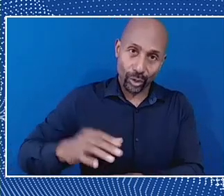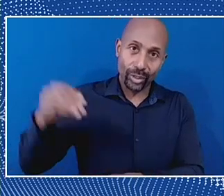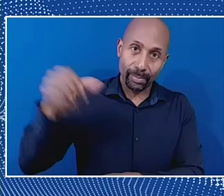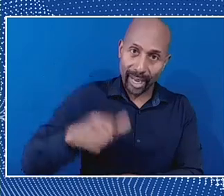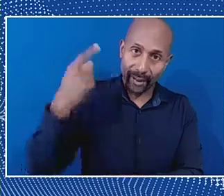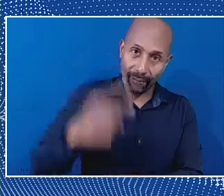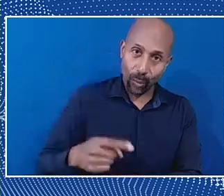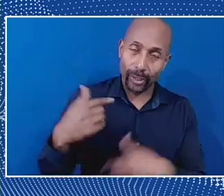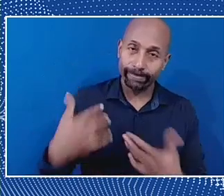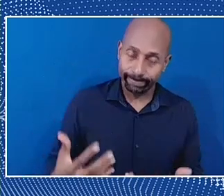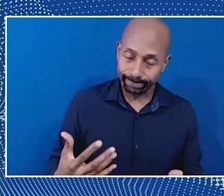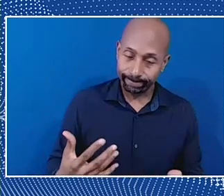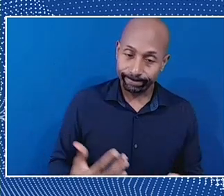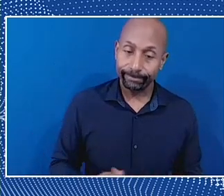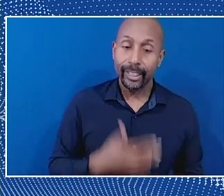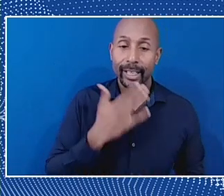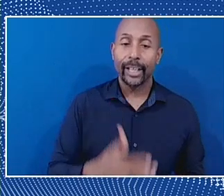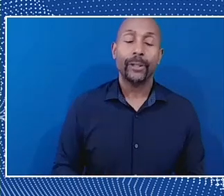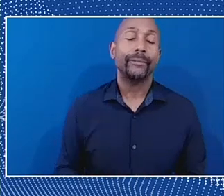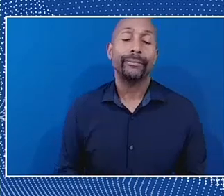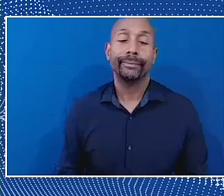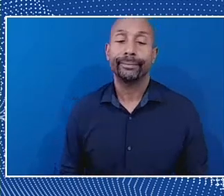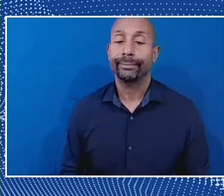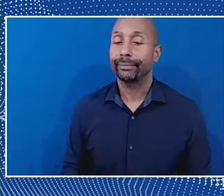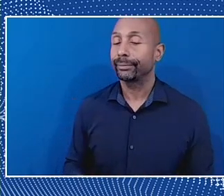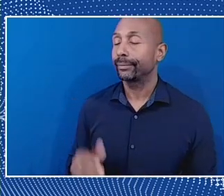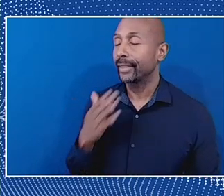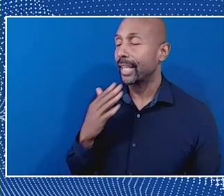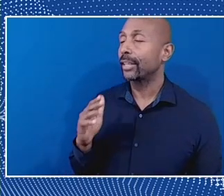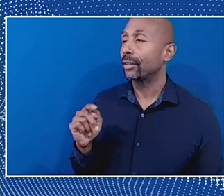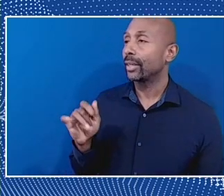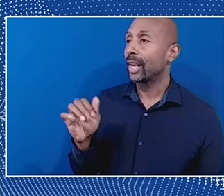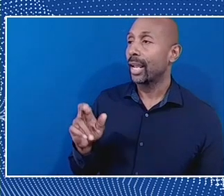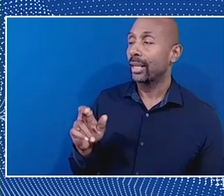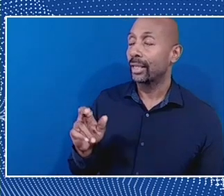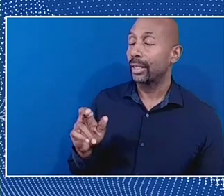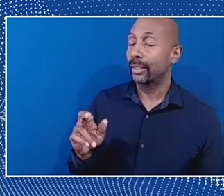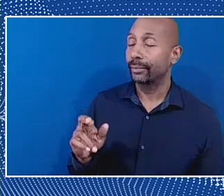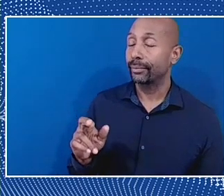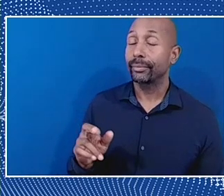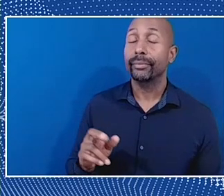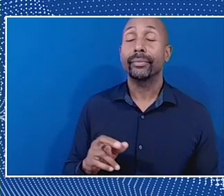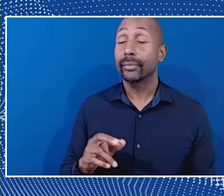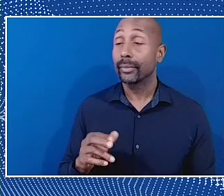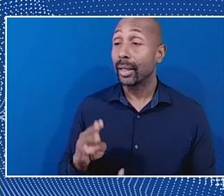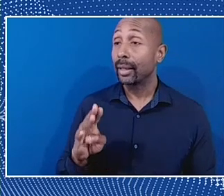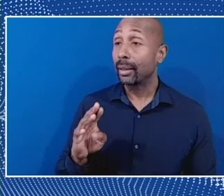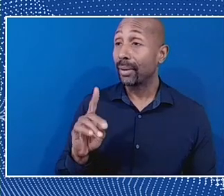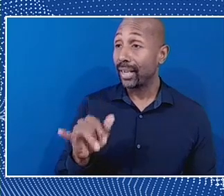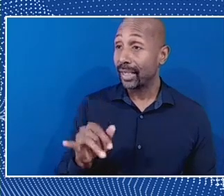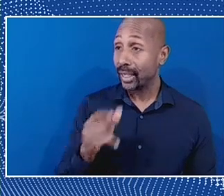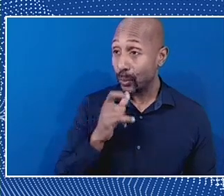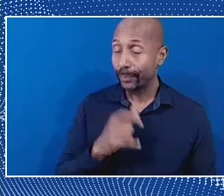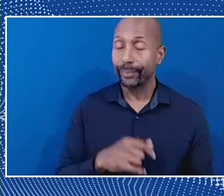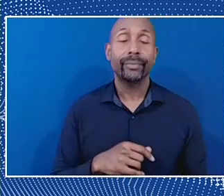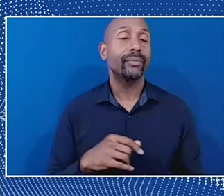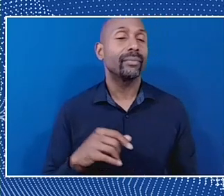Brady, who do we have next? Alright. Joann dropped off to work on her audio issues. So we are going to admit Derrick Johnson, who is the president and